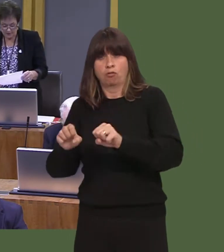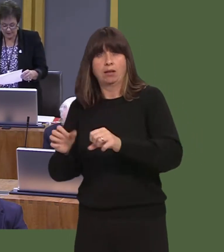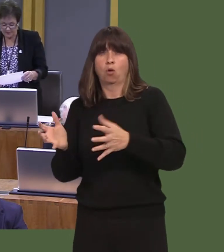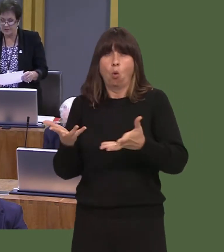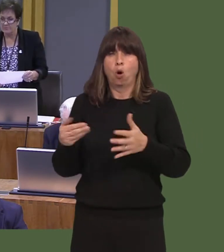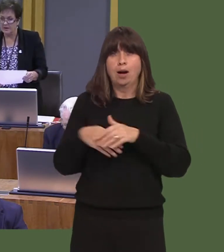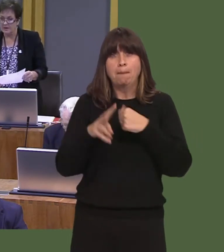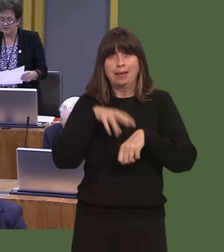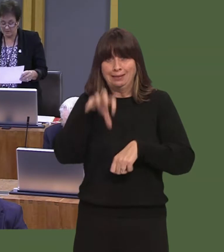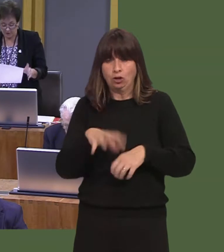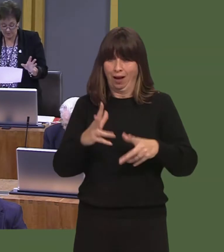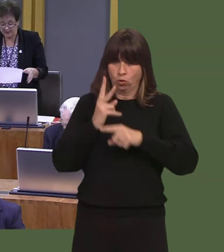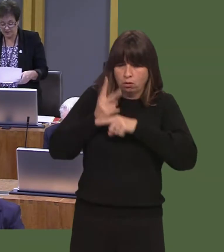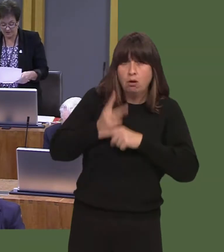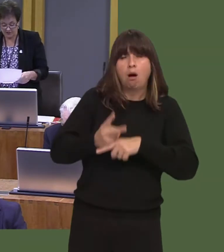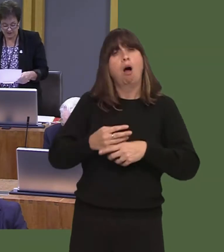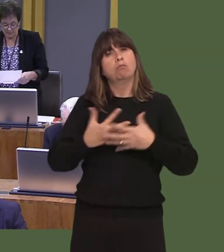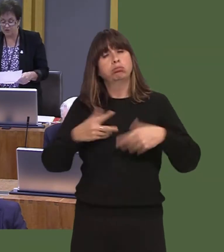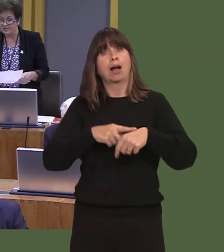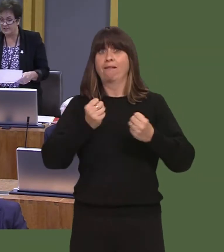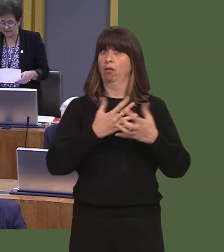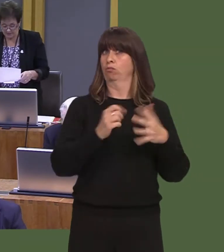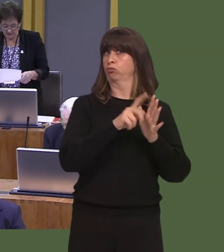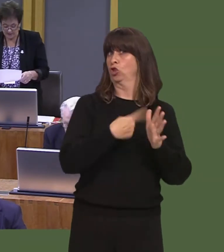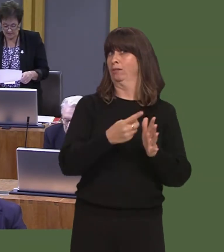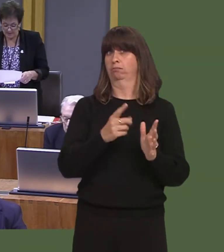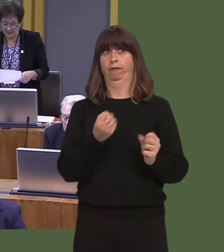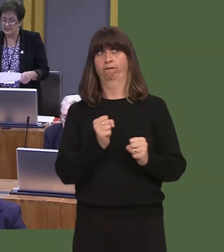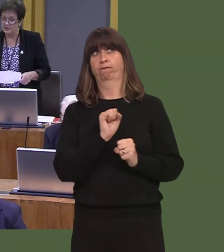I know we have some incredible initiatives, actually, to help address this, like the clinical